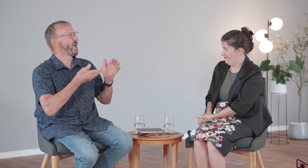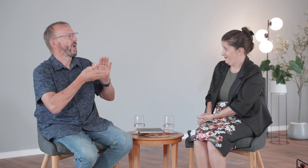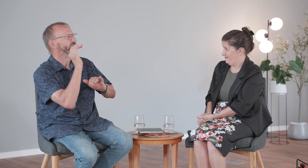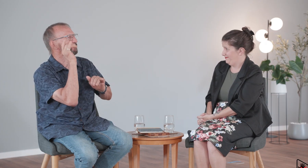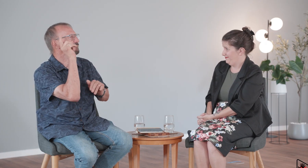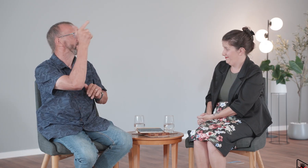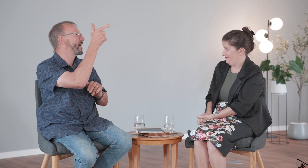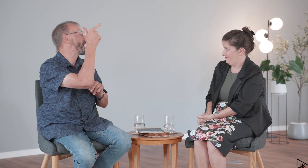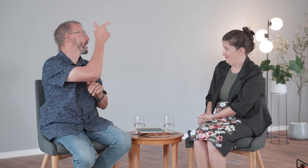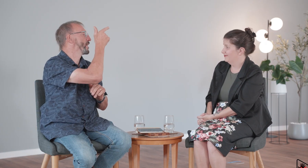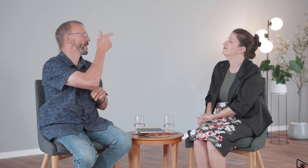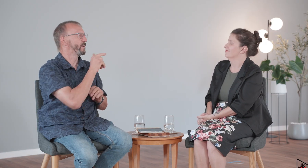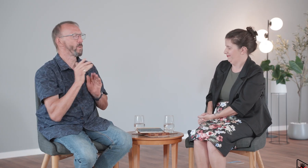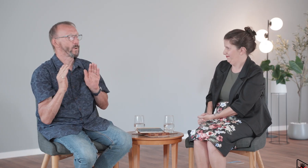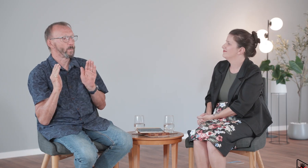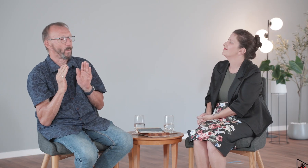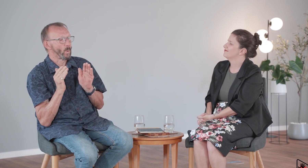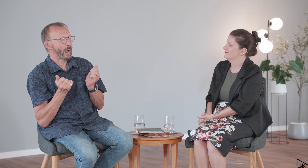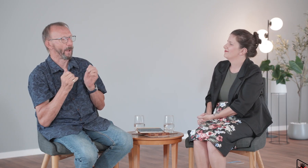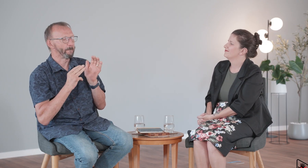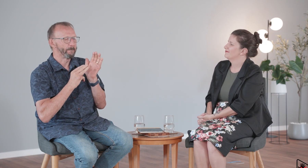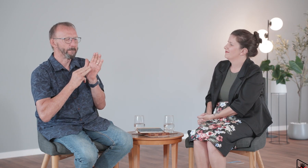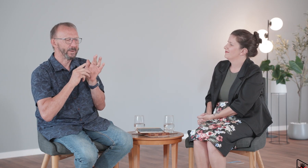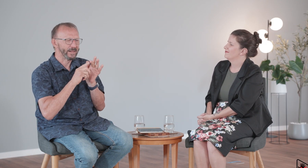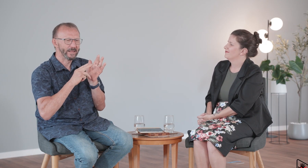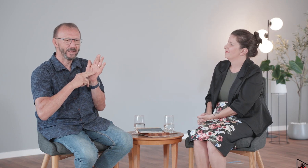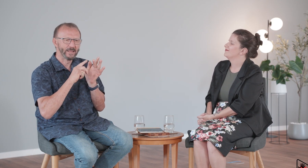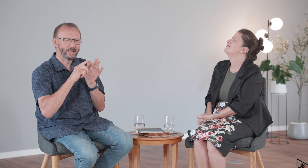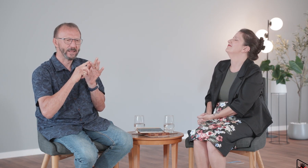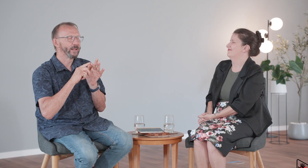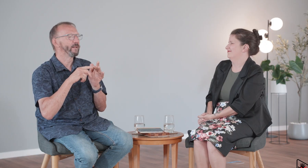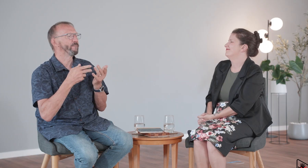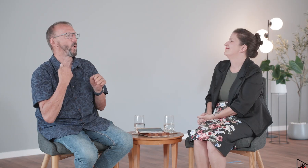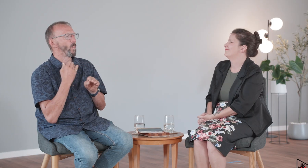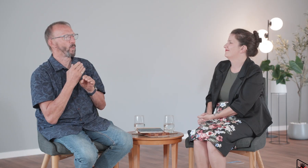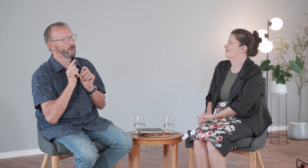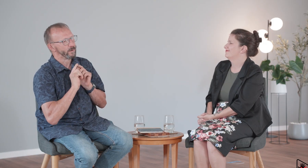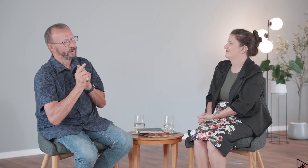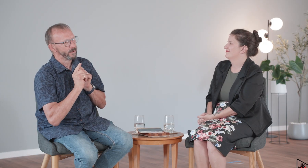that was more for longer road trips and I had a smaller car, a Mini, and I used that for getting